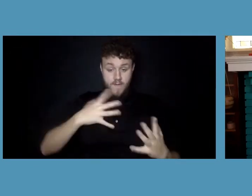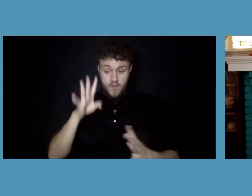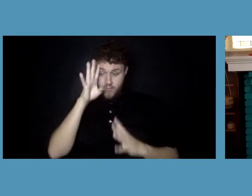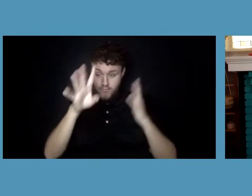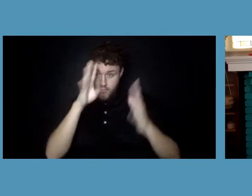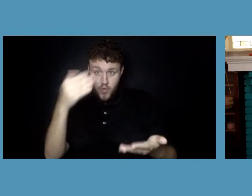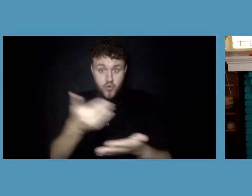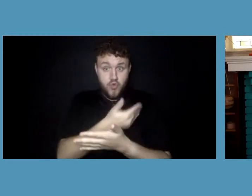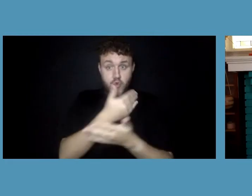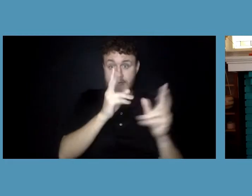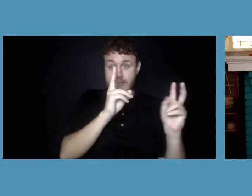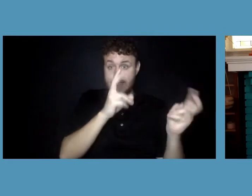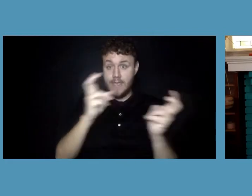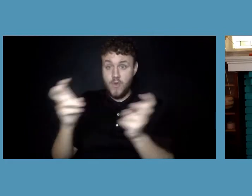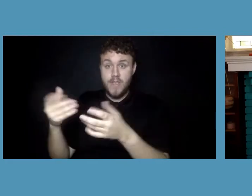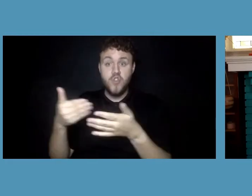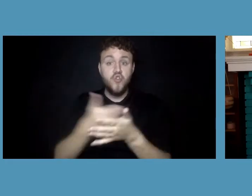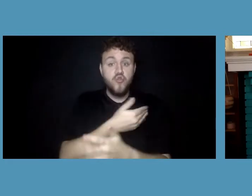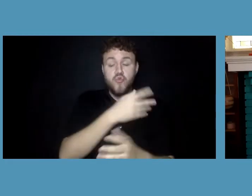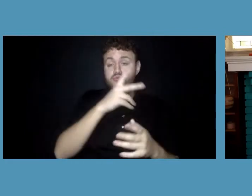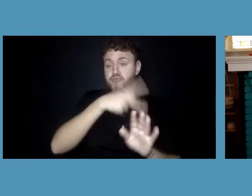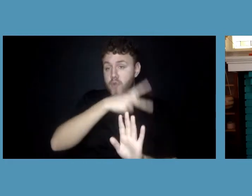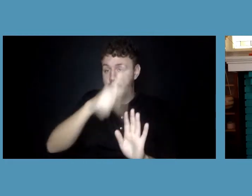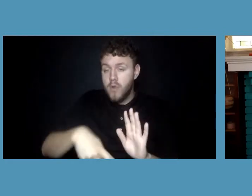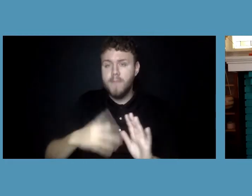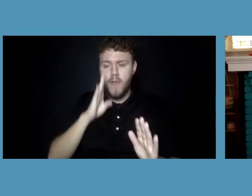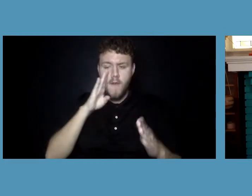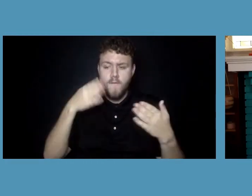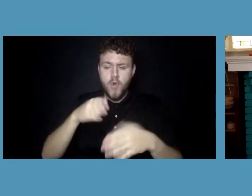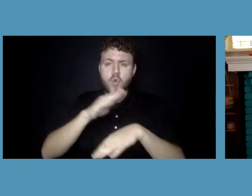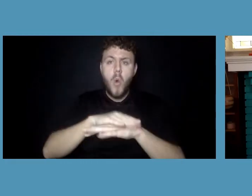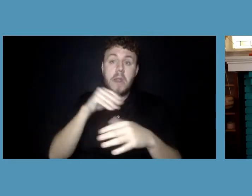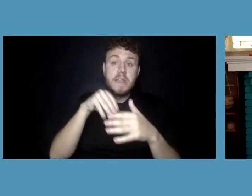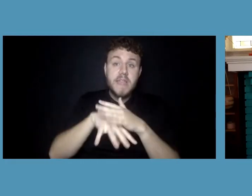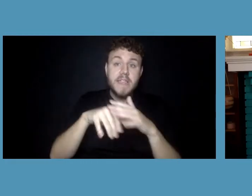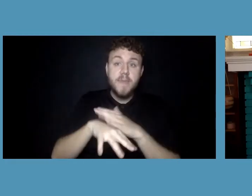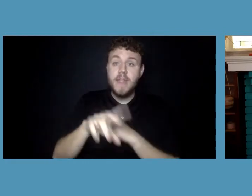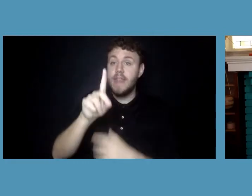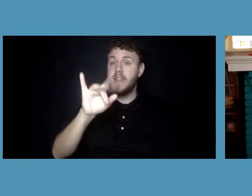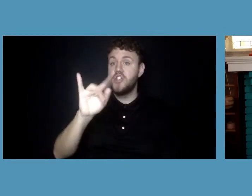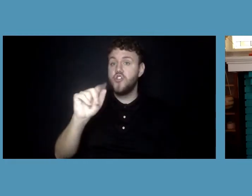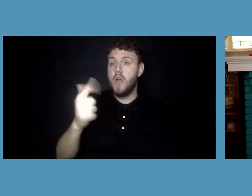exhibition that really focused on accessibility in the digital world. We had to learn how